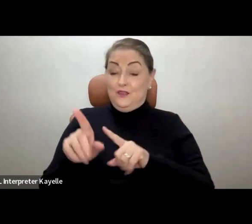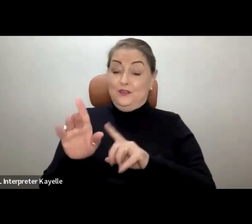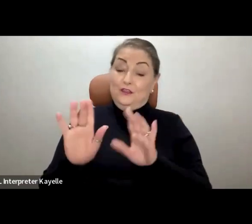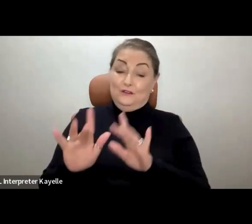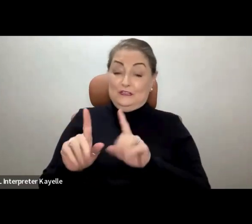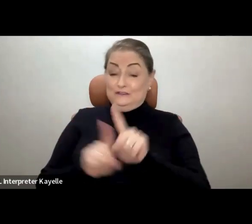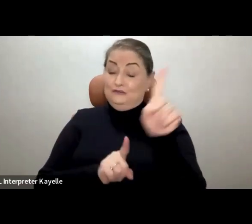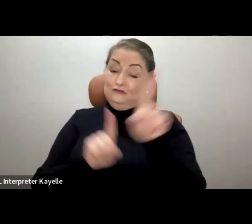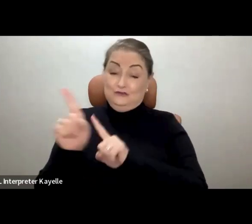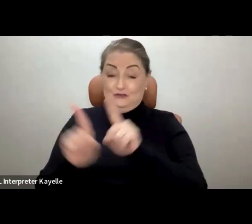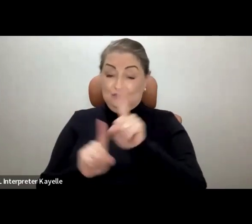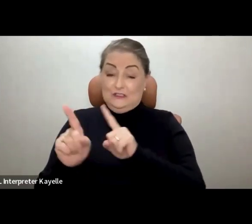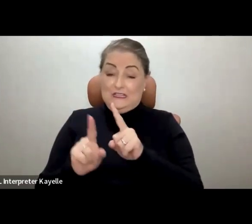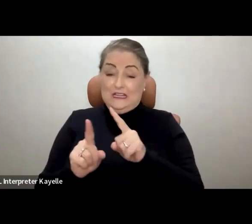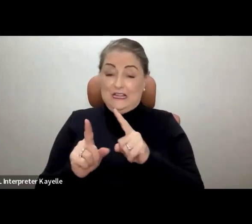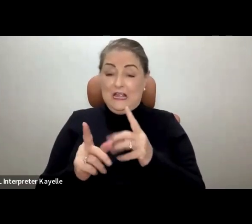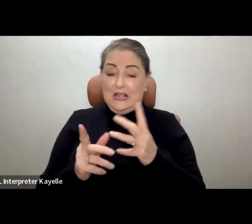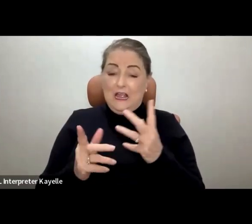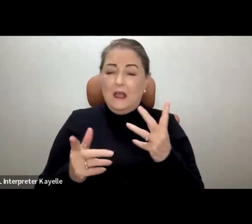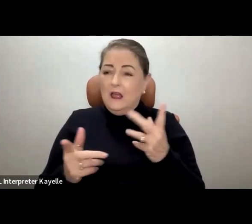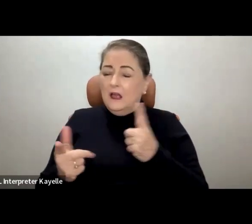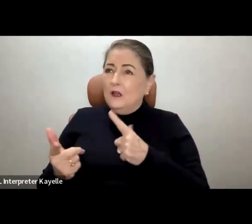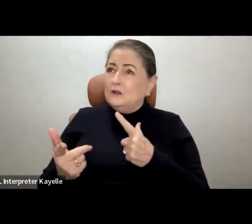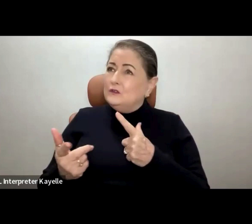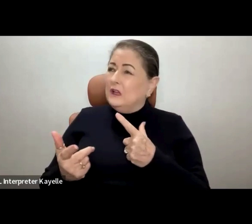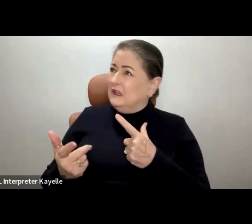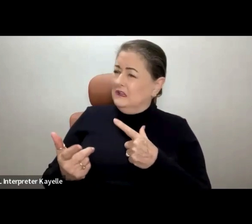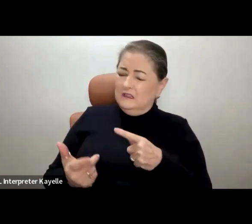space that she can't access, I can't tell you how many times